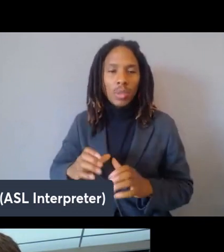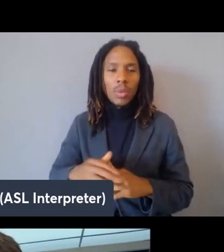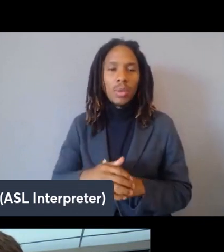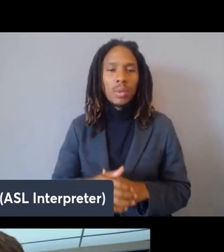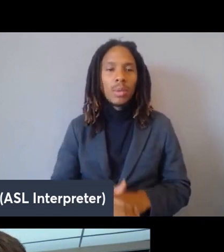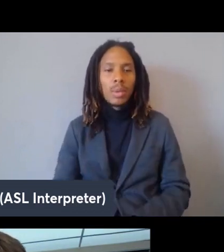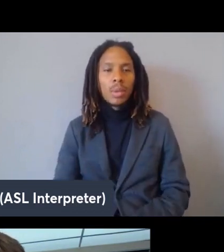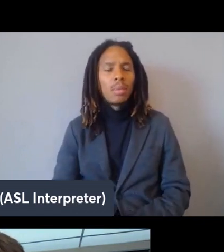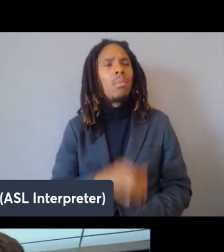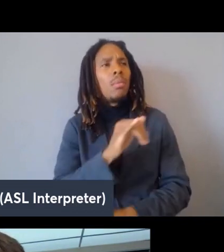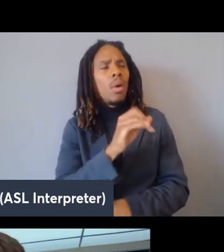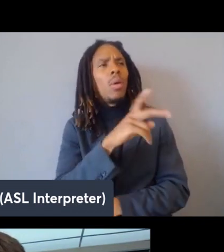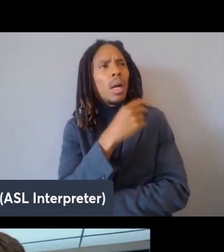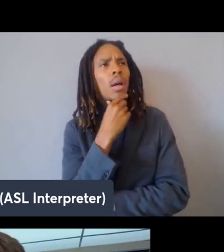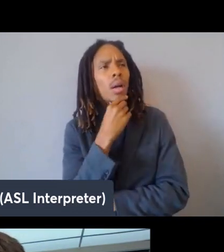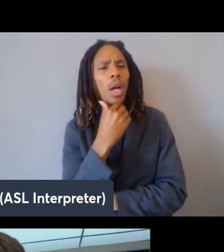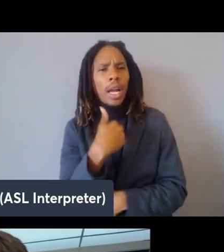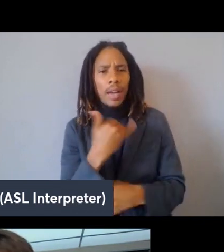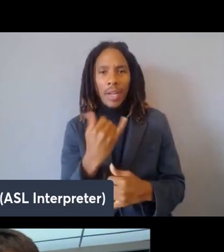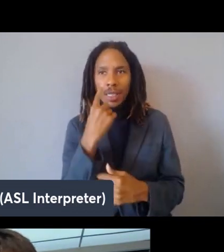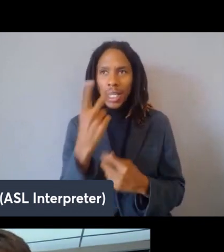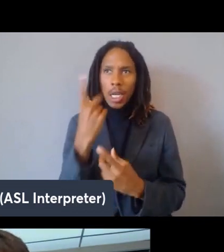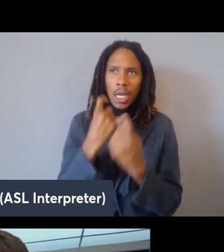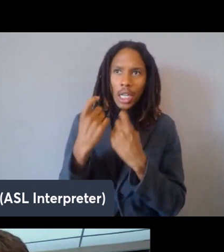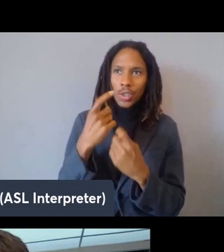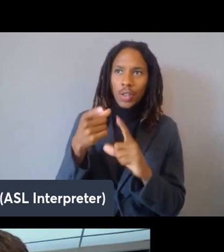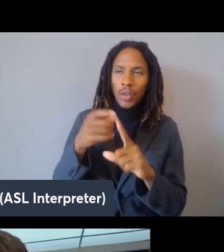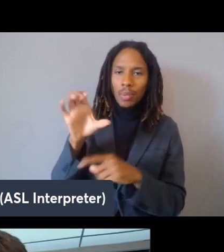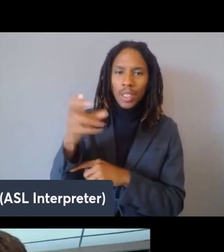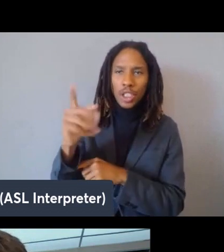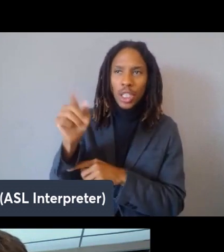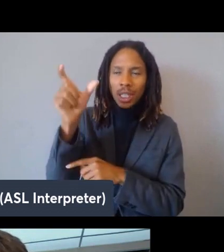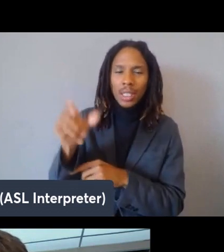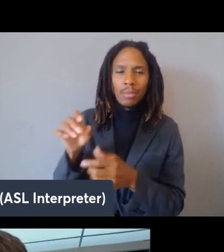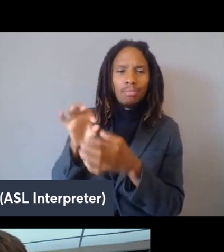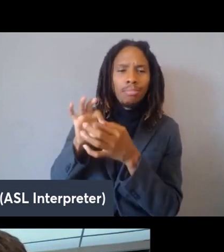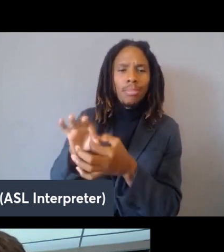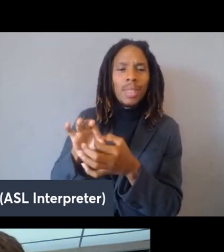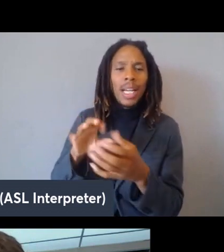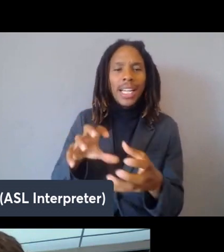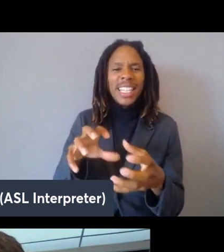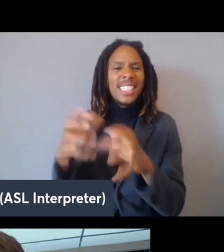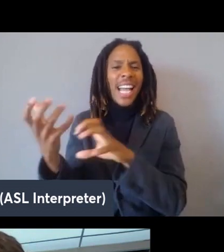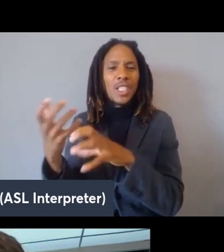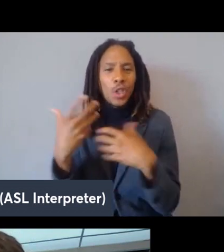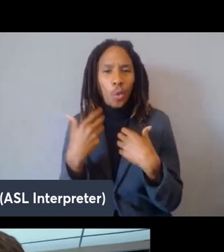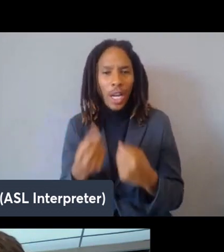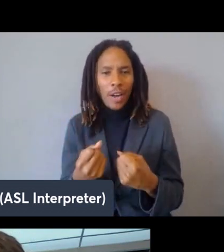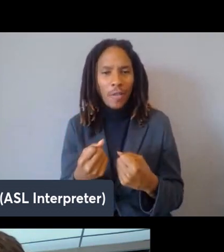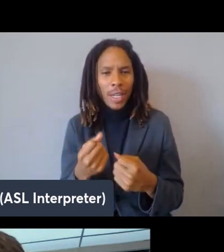Okay, we have some questions coming in from chat specifically about the disaster recovery use case that you mentioned earlier.